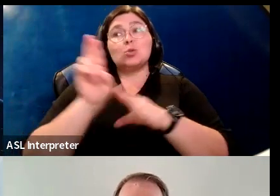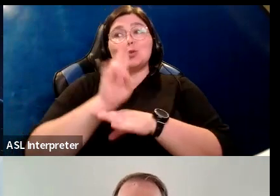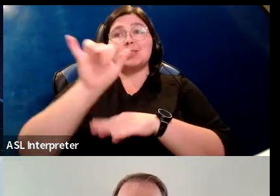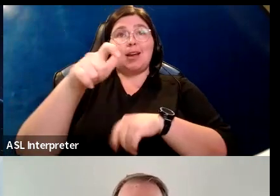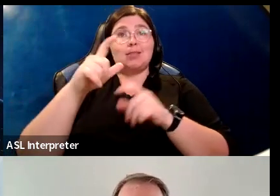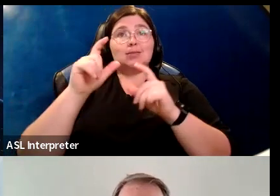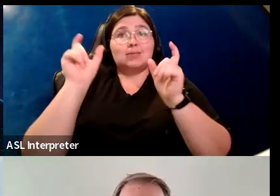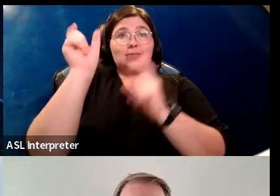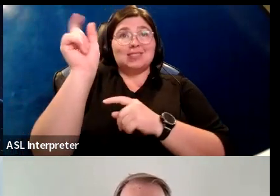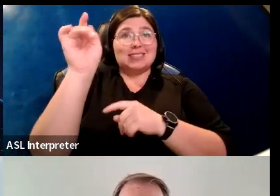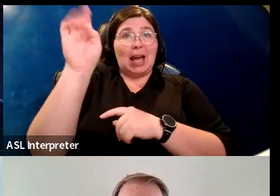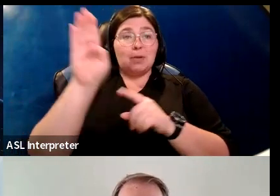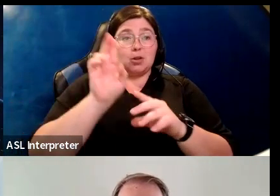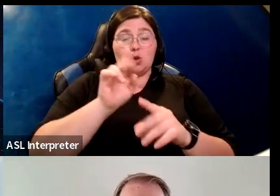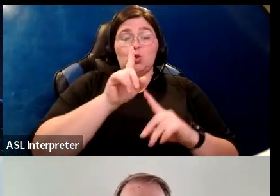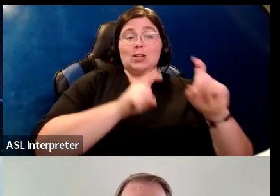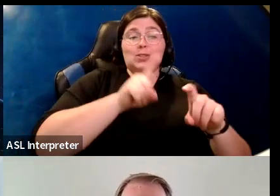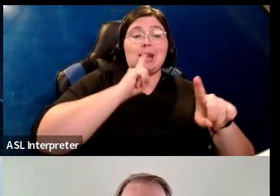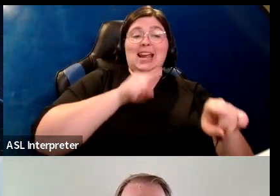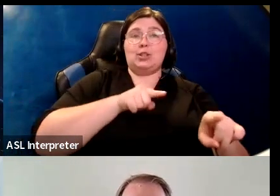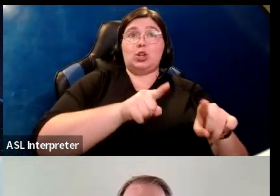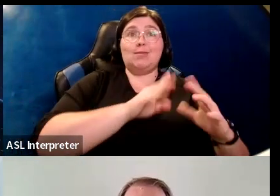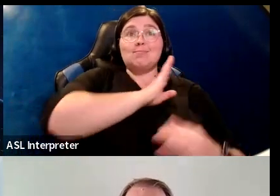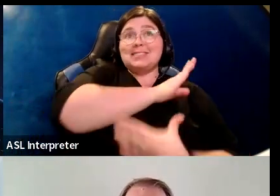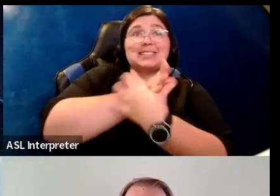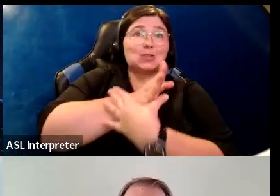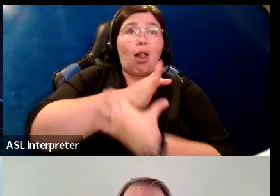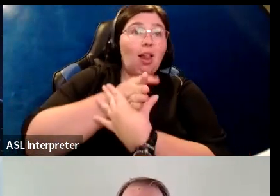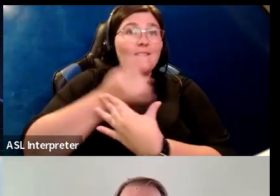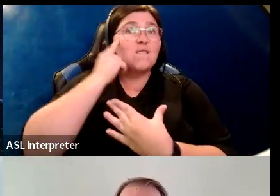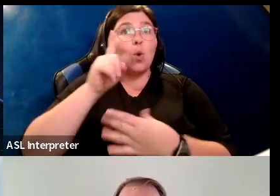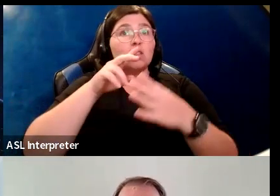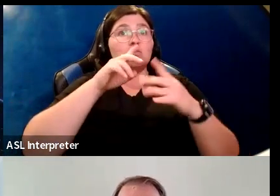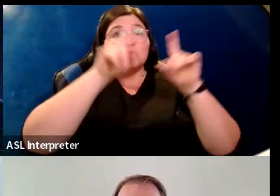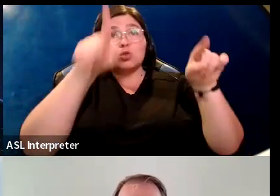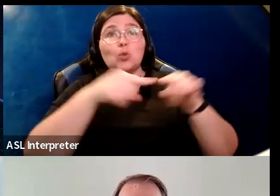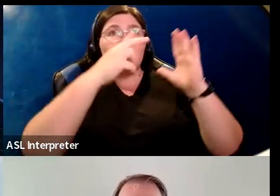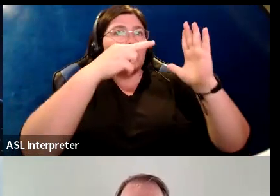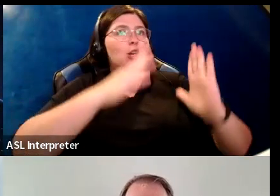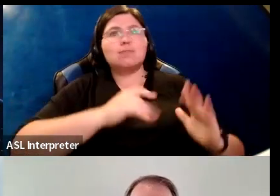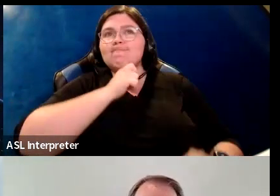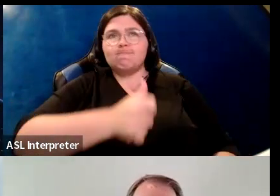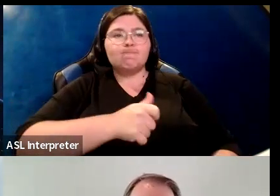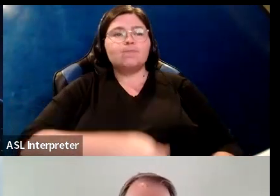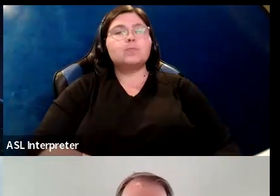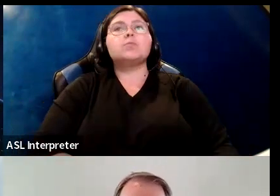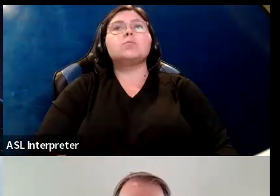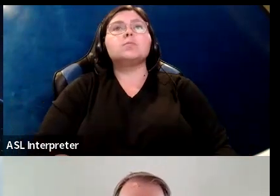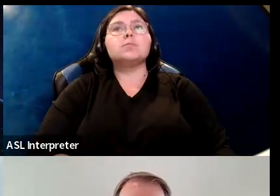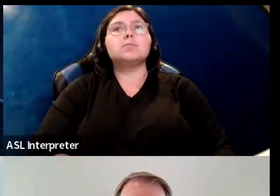It's not disruptive for screen readers in the same way. Another thing we wanted to share is